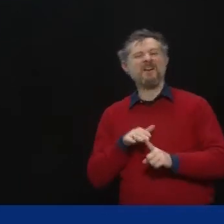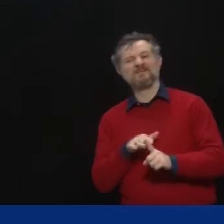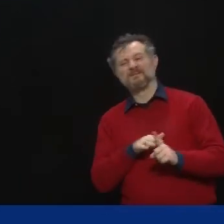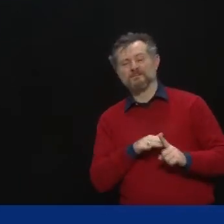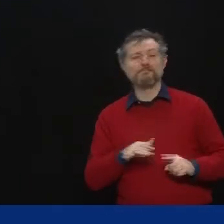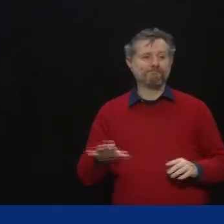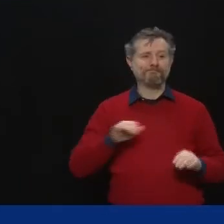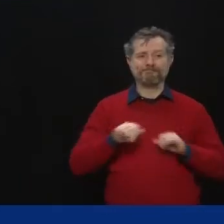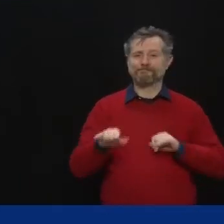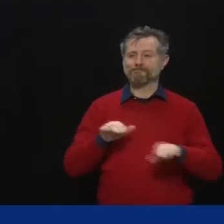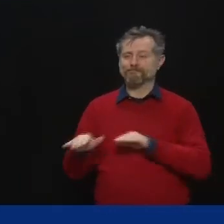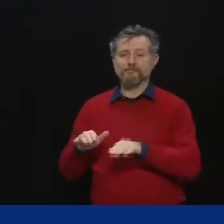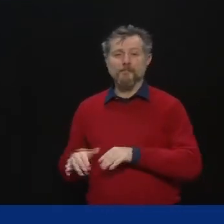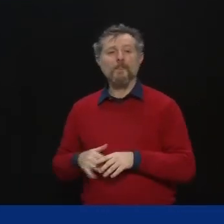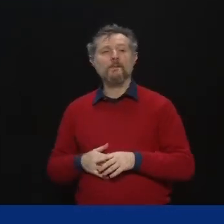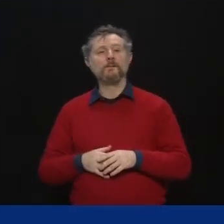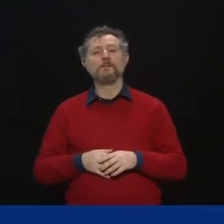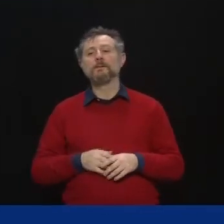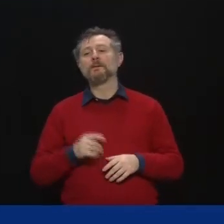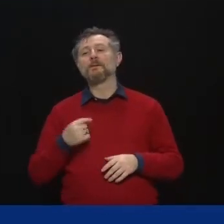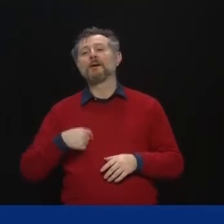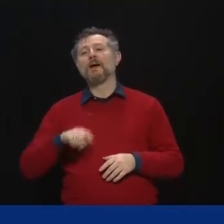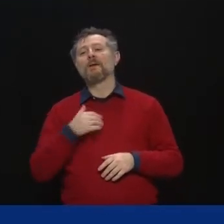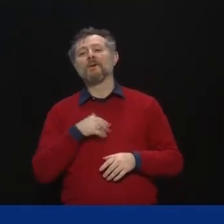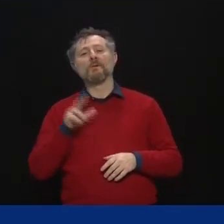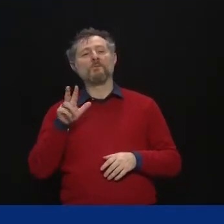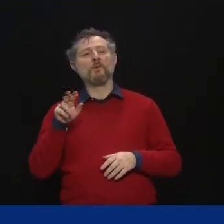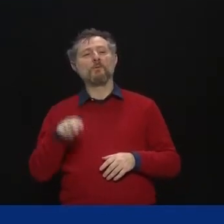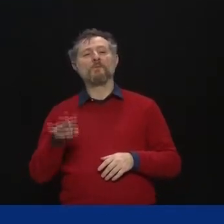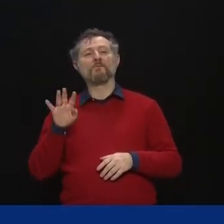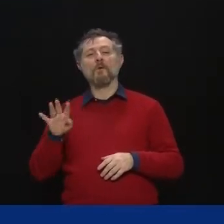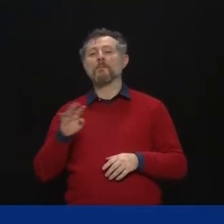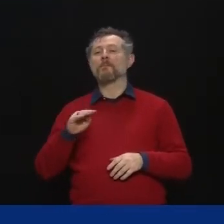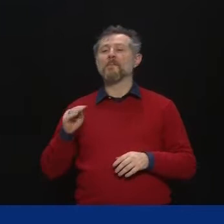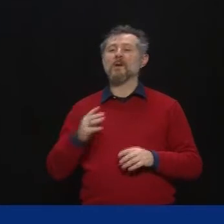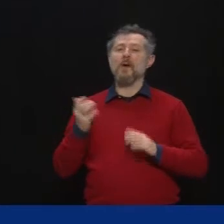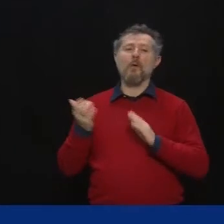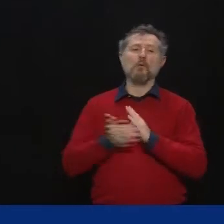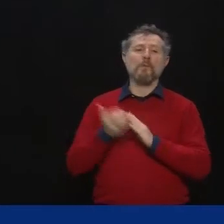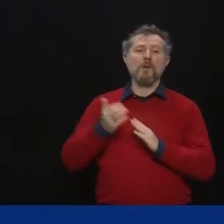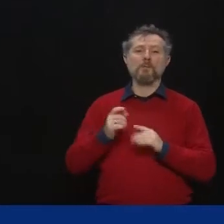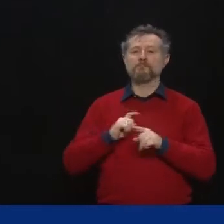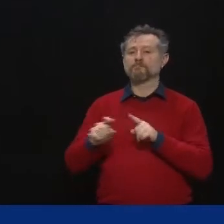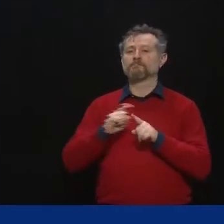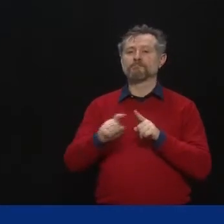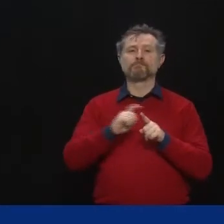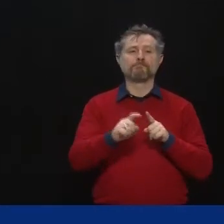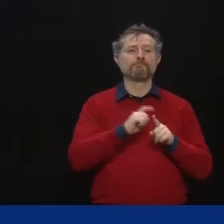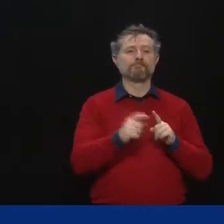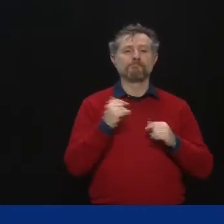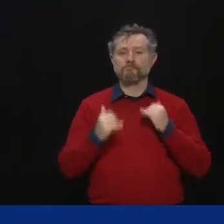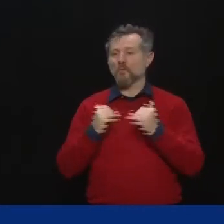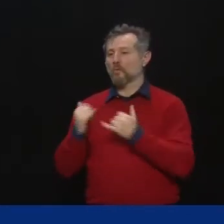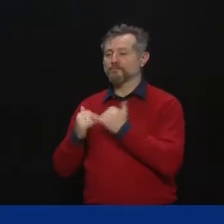REMIND PEOPLE WHO HAVE TWO DOSES REMINDING PEOPLE WHO ONLY HAD THE ONE DOSE, WE WANT THEM TO